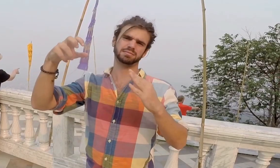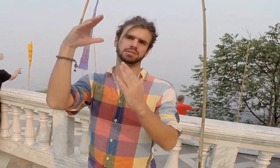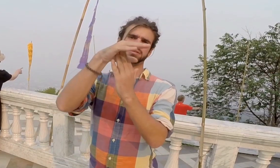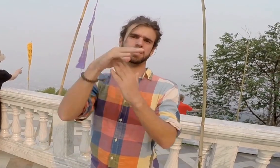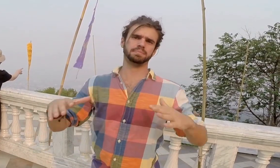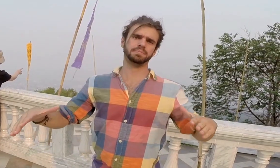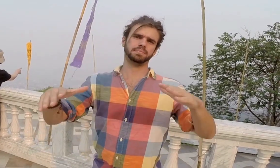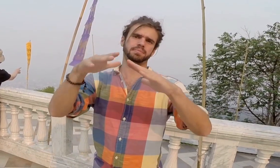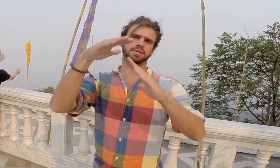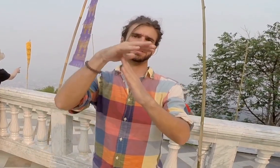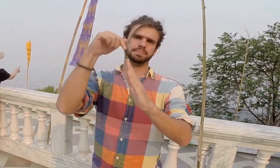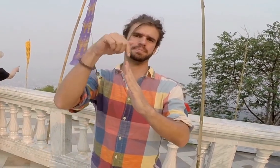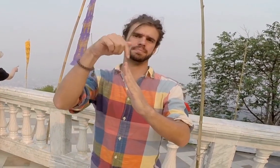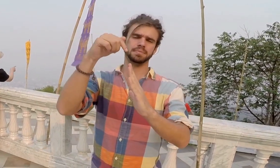This place is on top of a mountain.